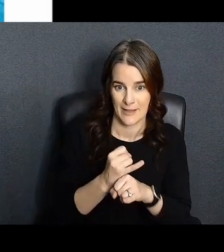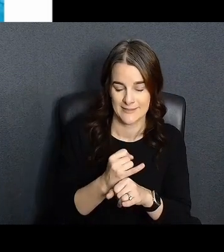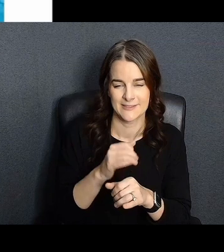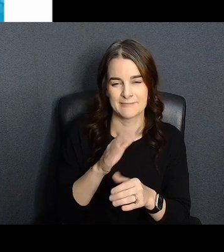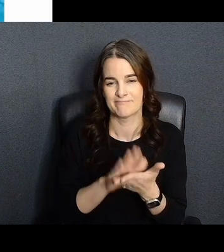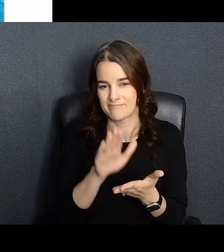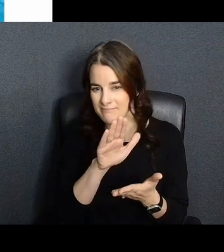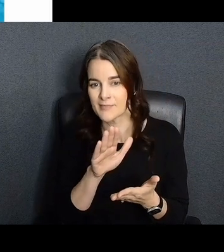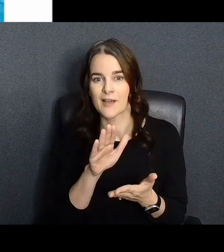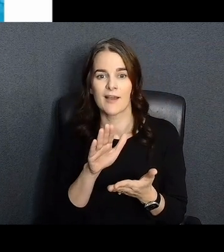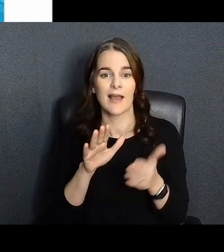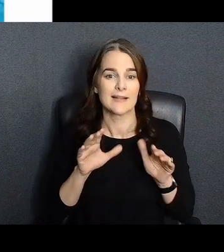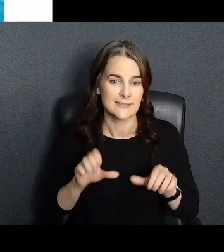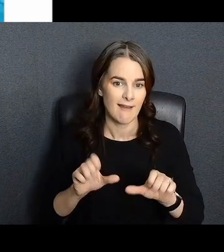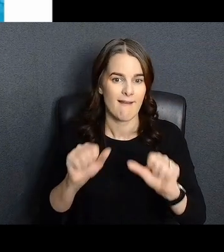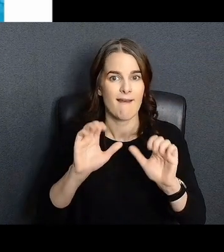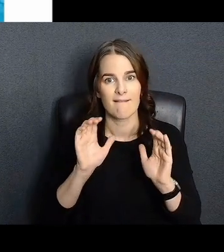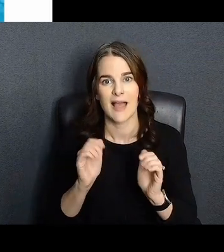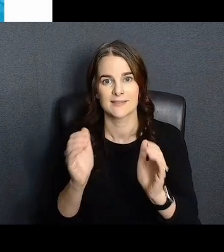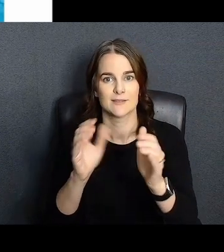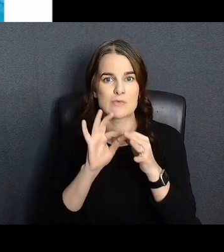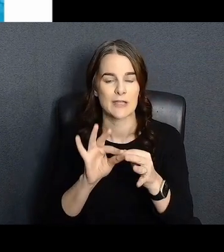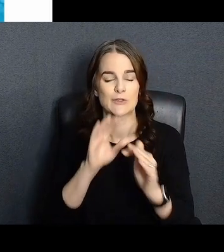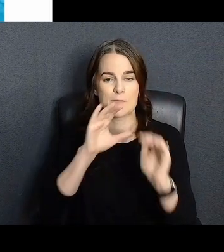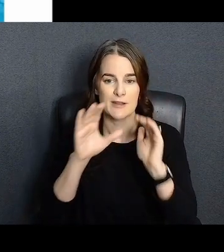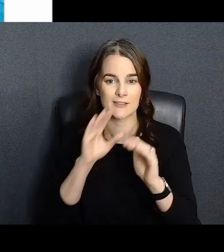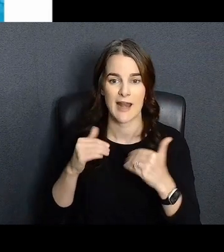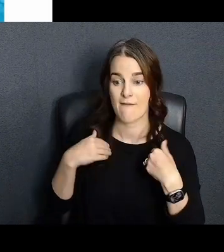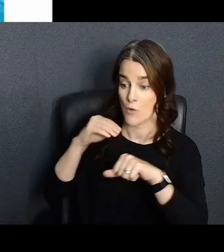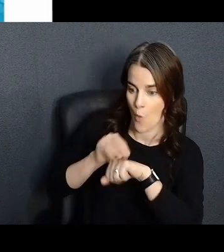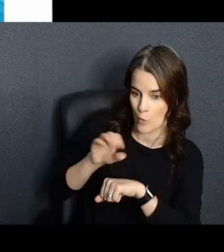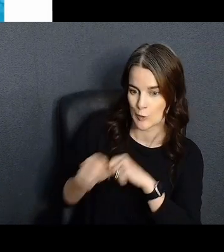take classes on communication, get some coaching and supports,